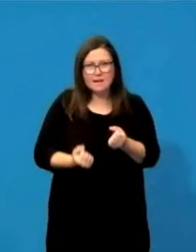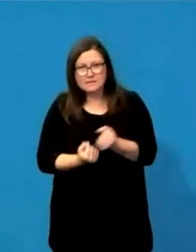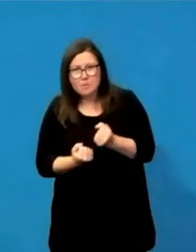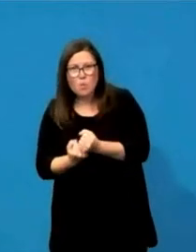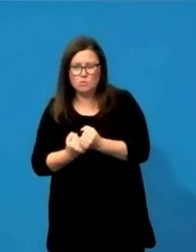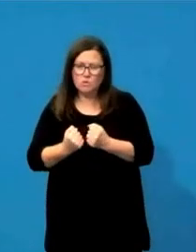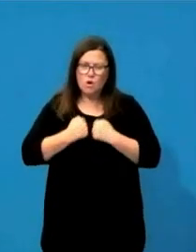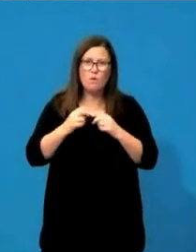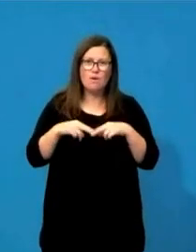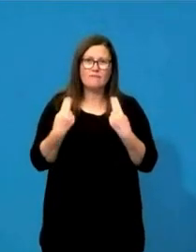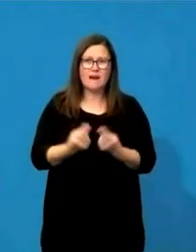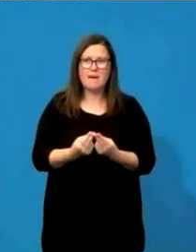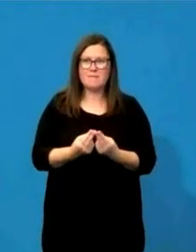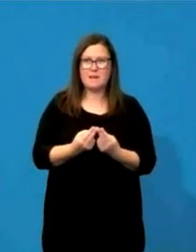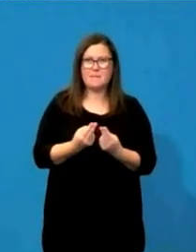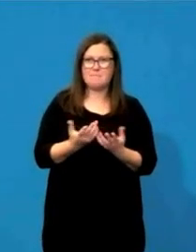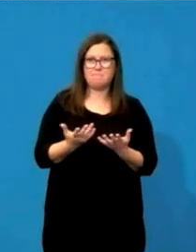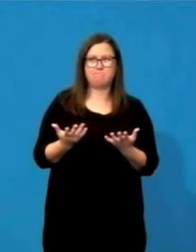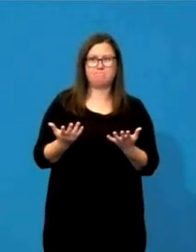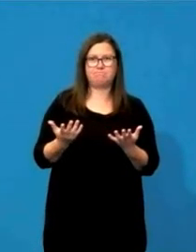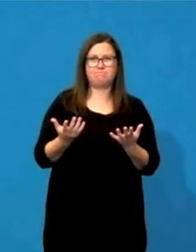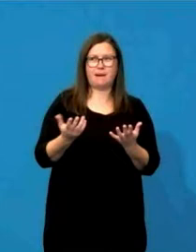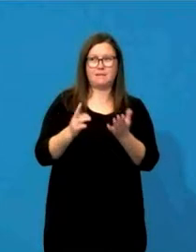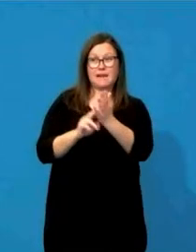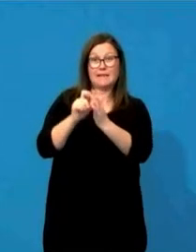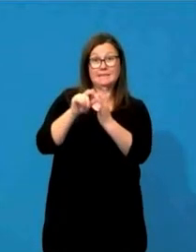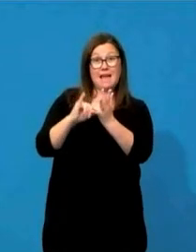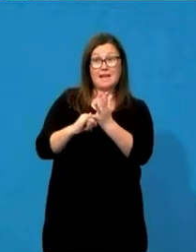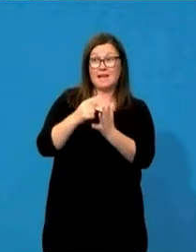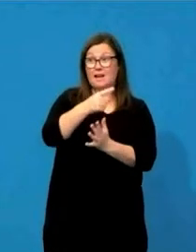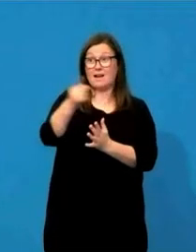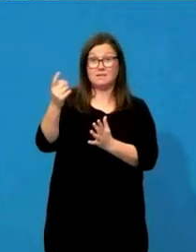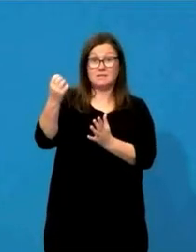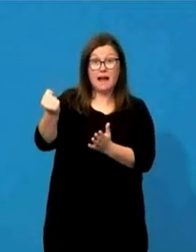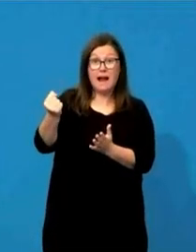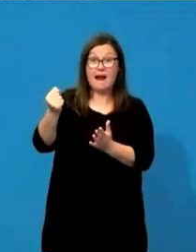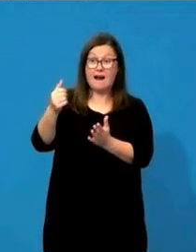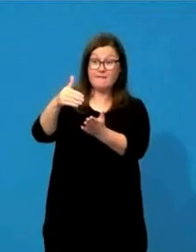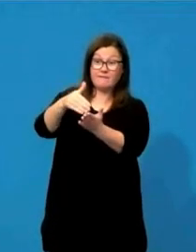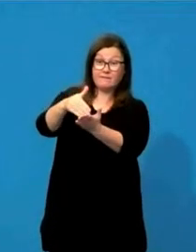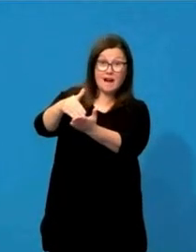So, I don't think NDIS is flexible around having family get paid for the work that they